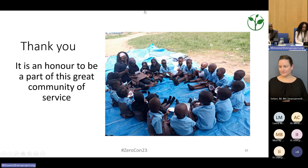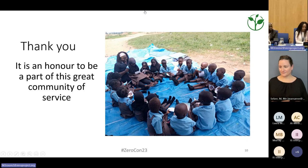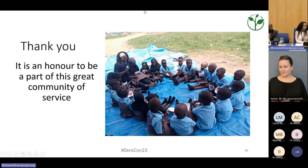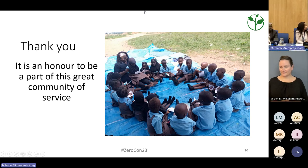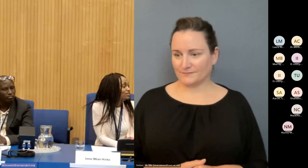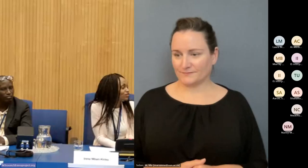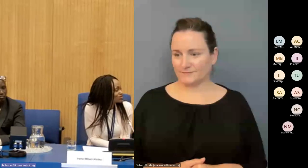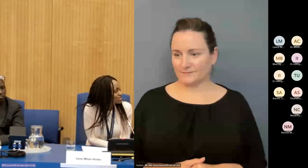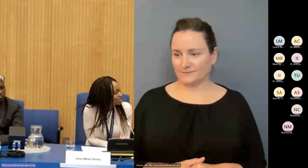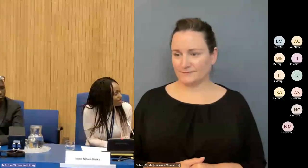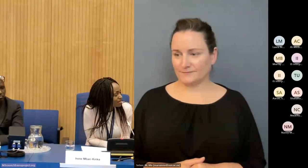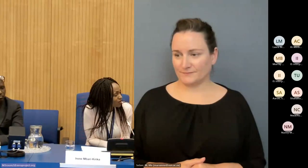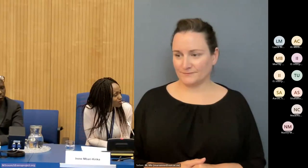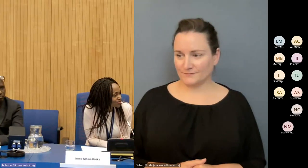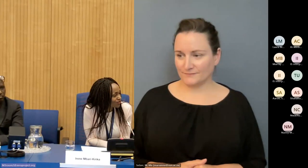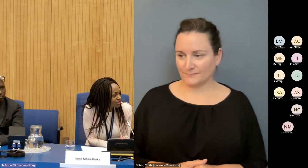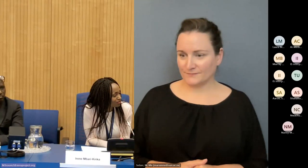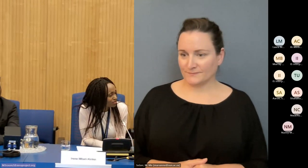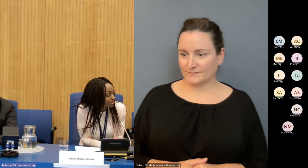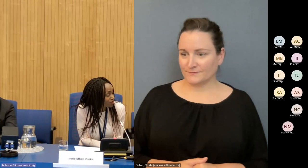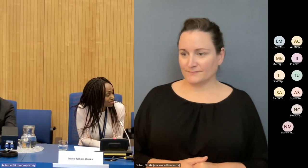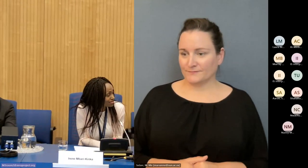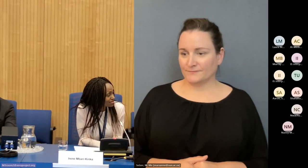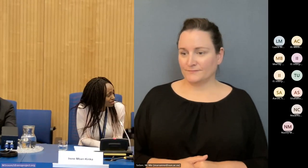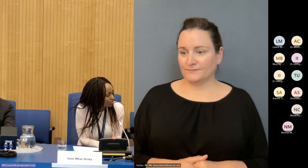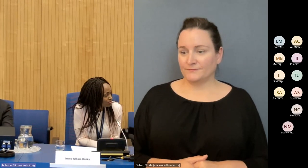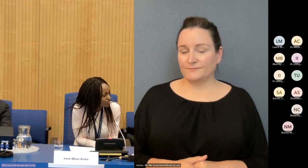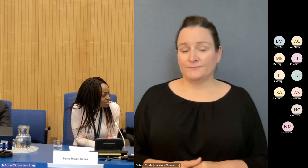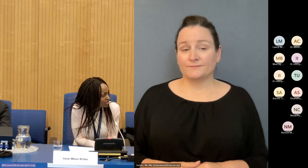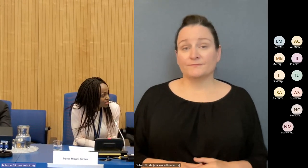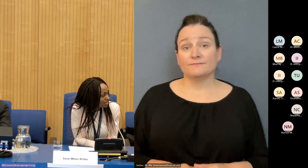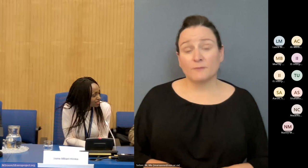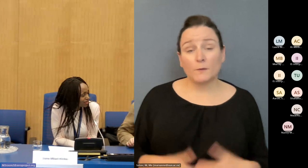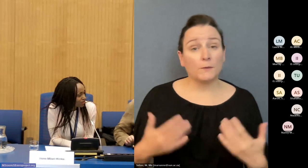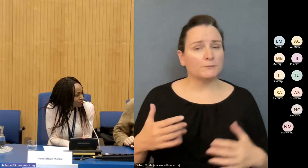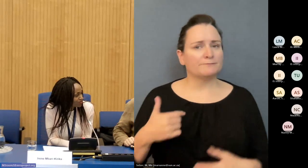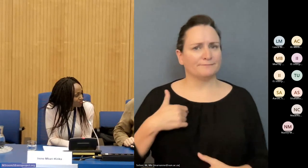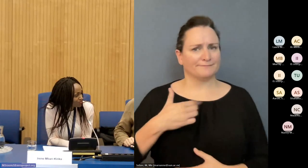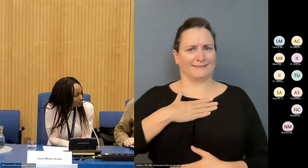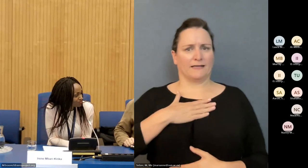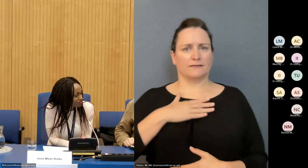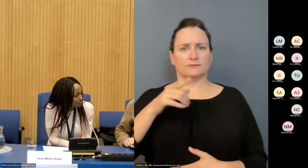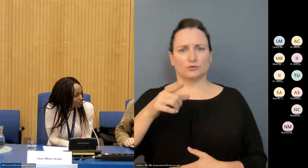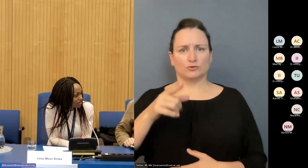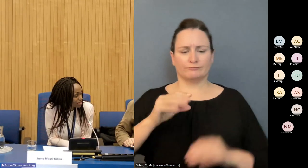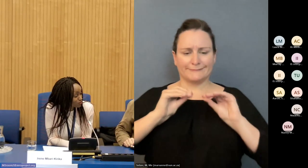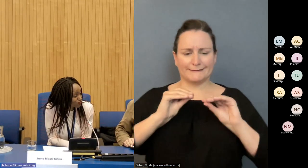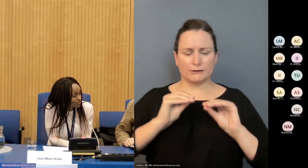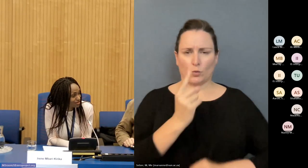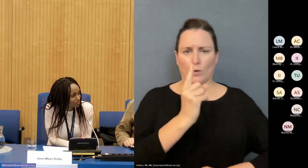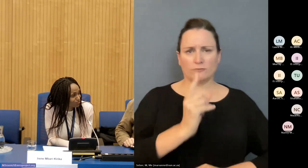think what is interesting is your talking about a holistic approach and I think, most of the time we